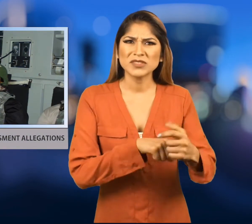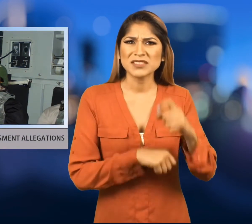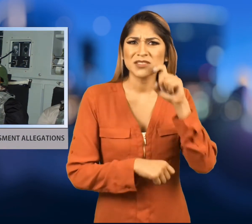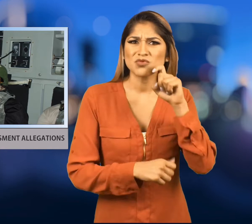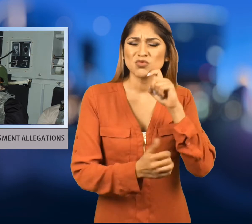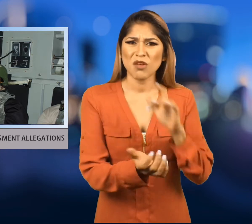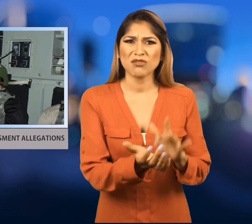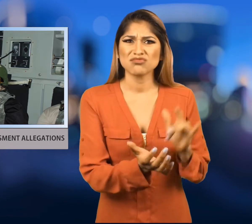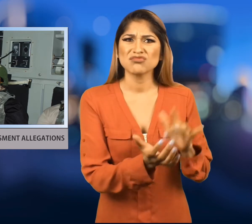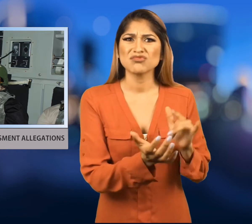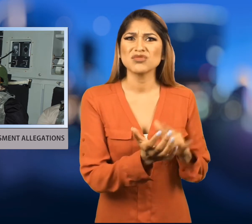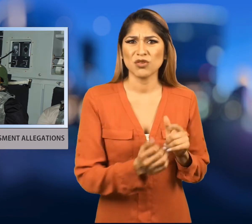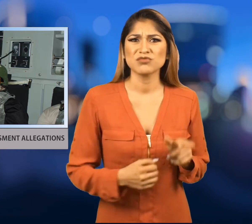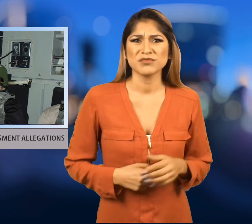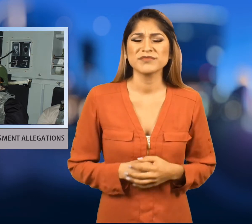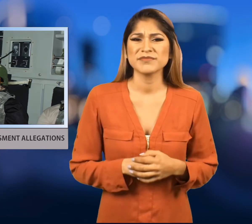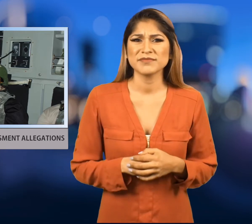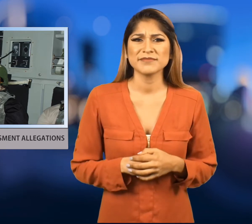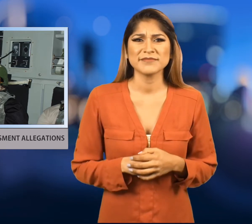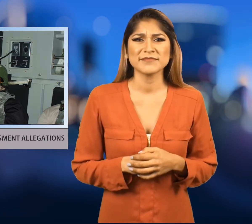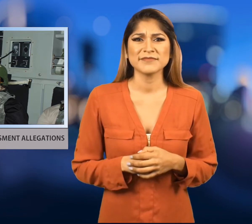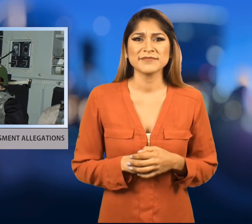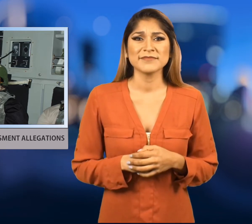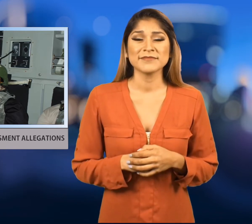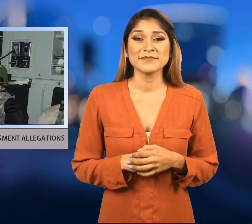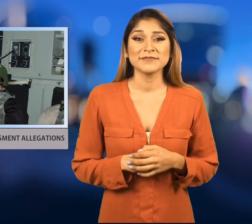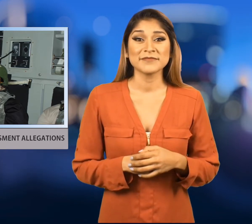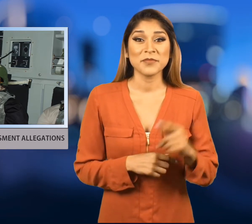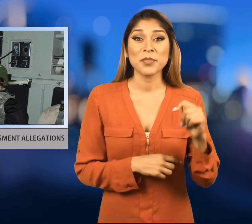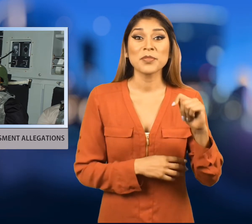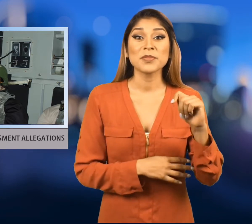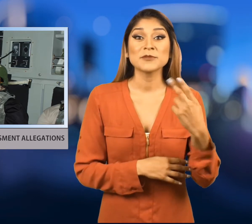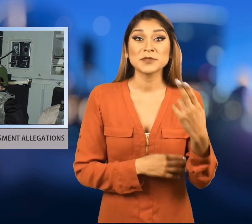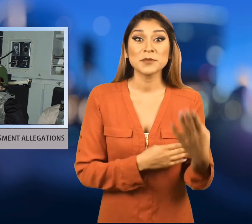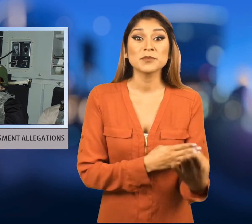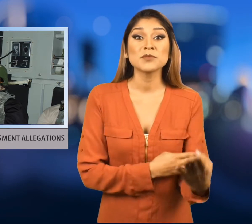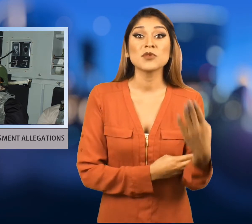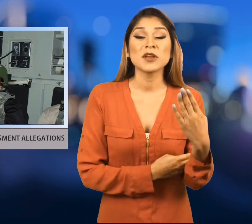leveled at Senator Al Franken. His accuser